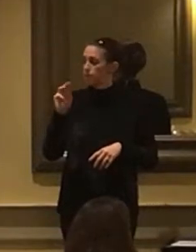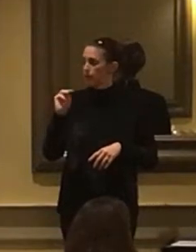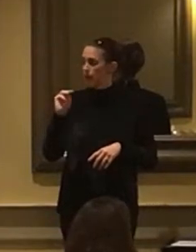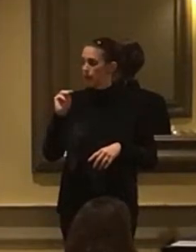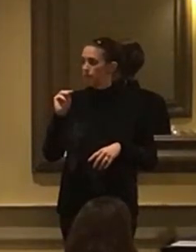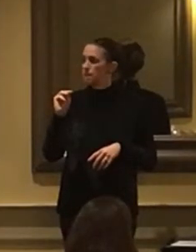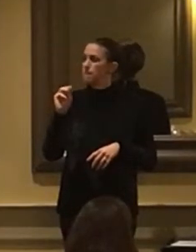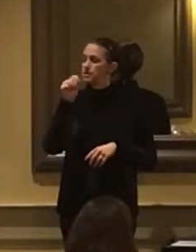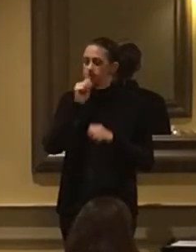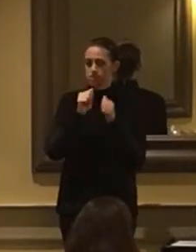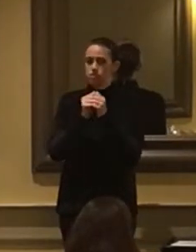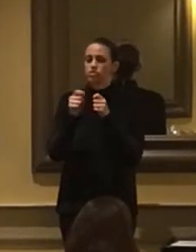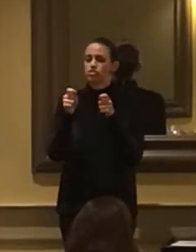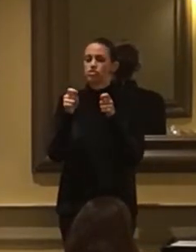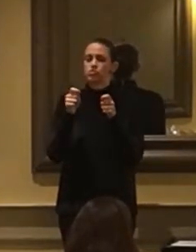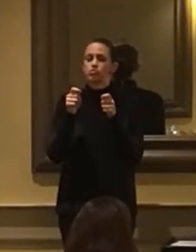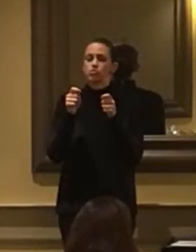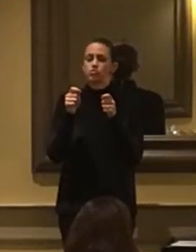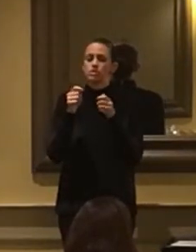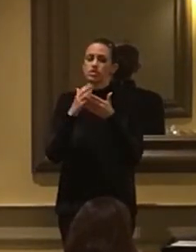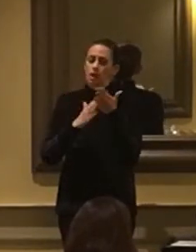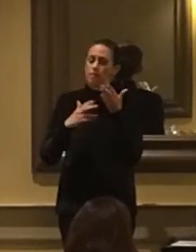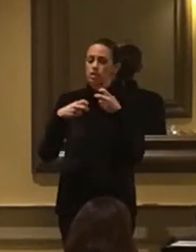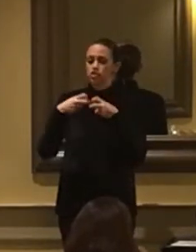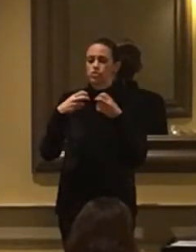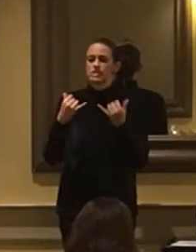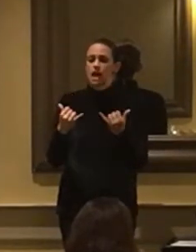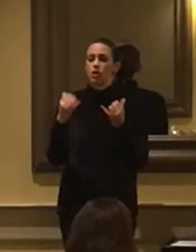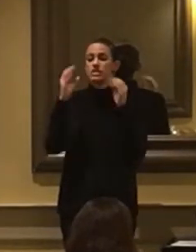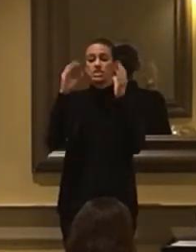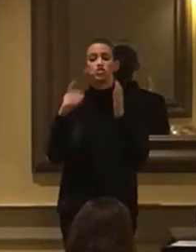however, some teachers still don't know how to turn on closed captions.